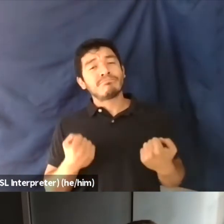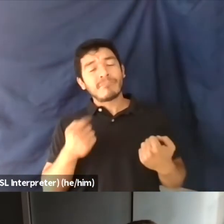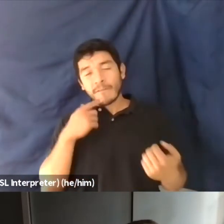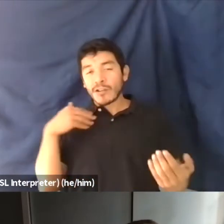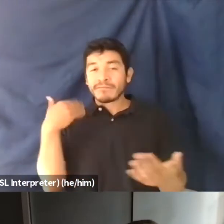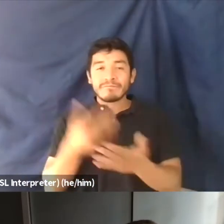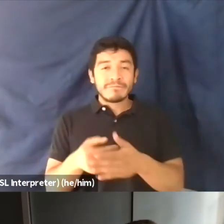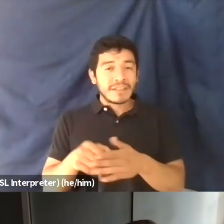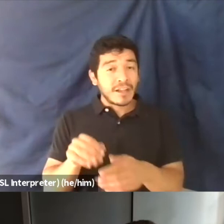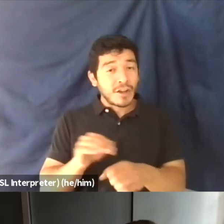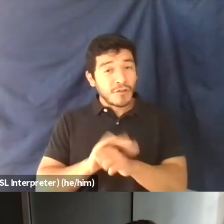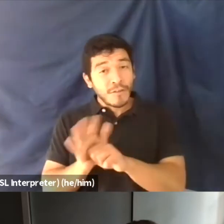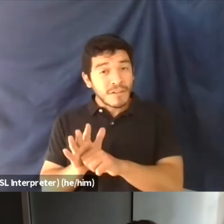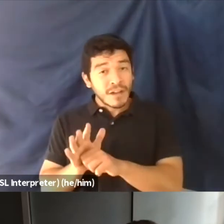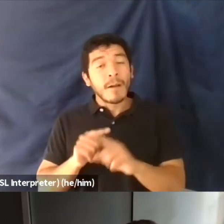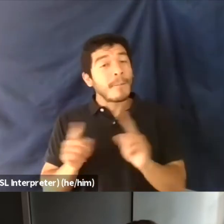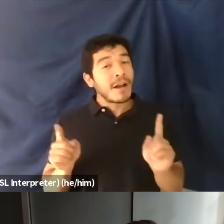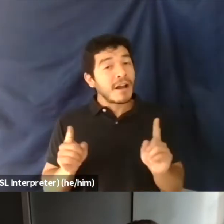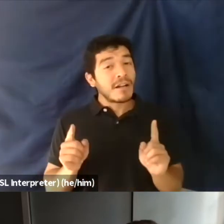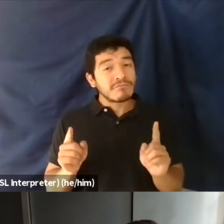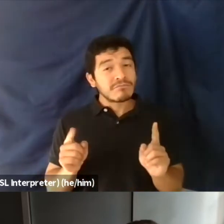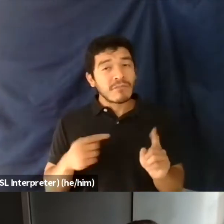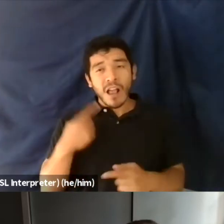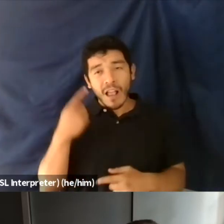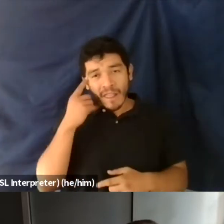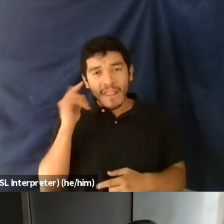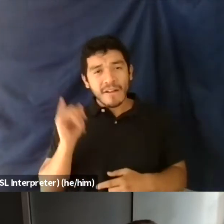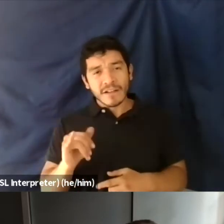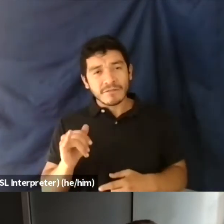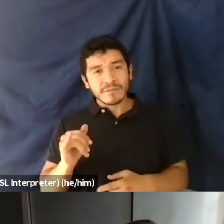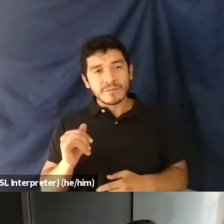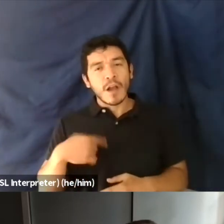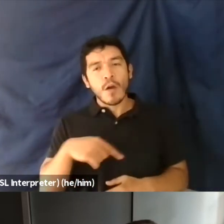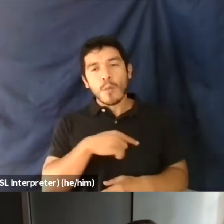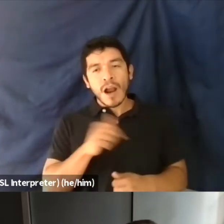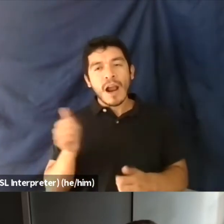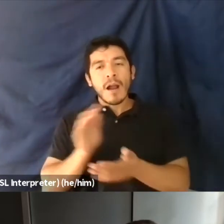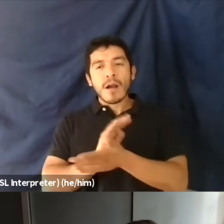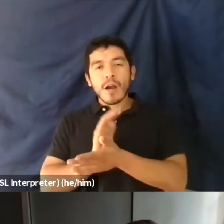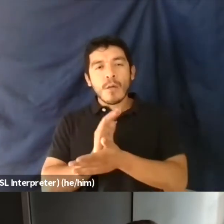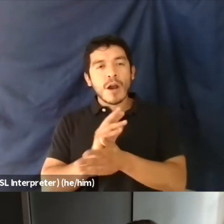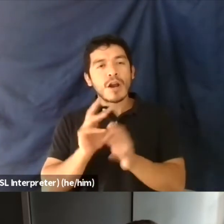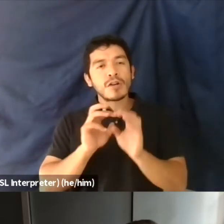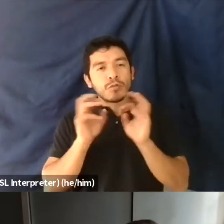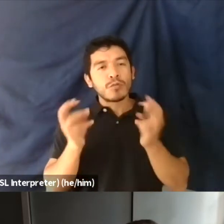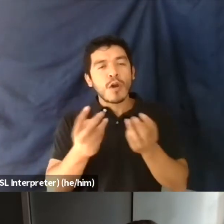But I think that like, you know, we're a film and a crew has always just kind of rolled with it,